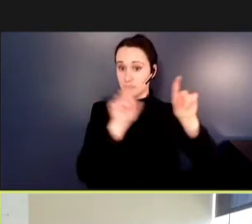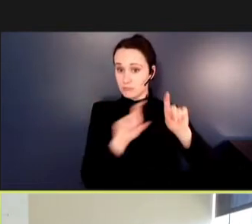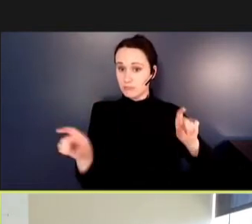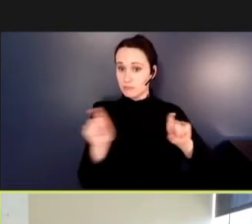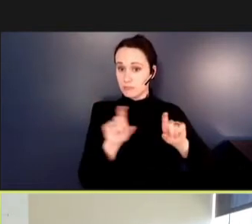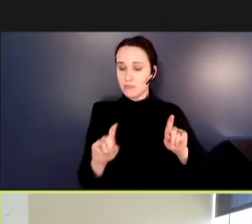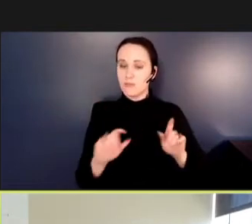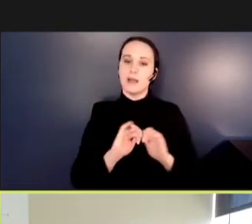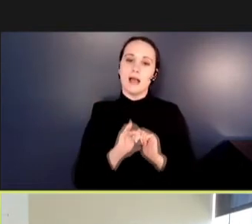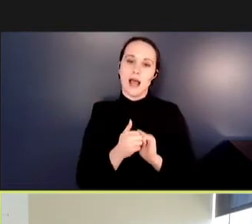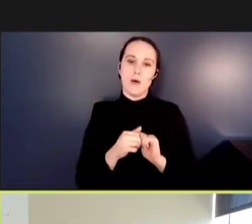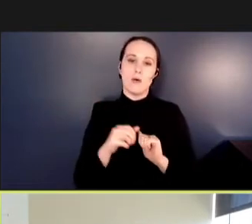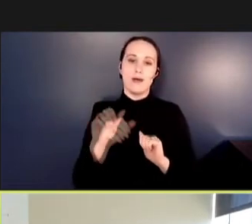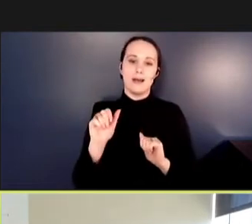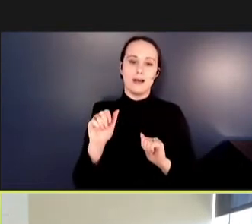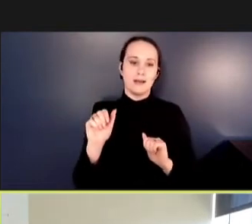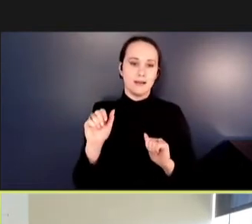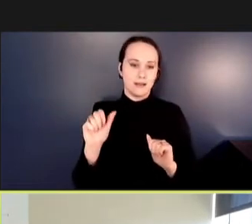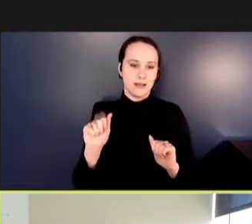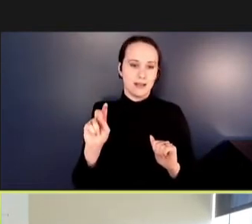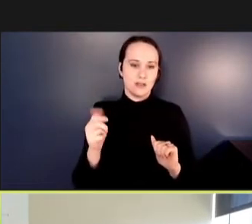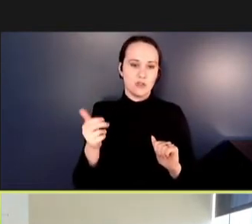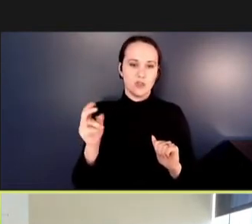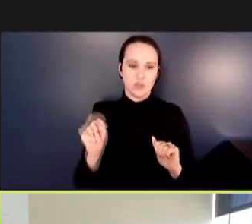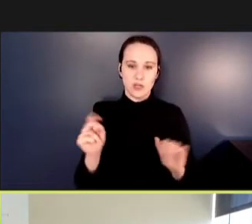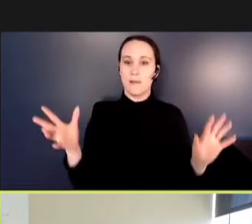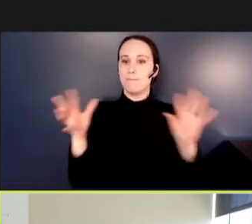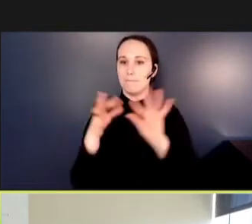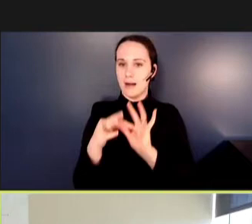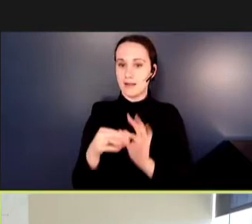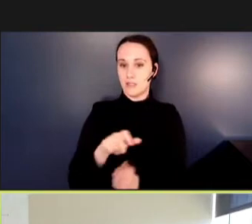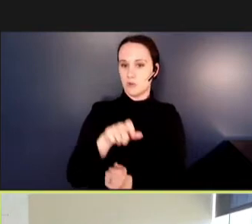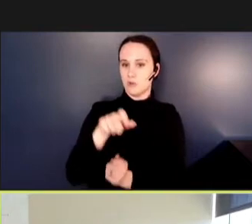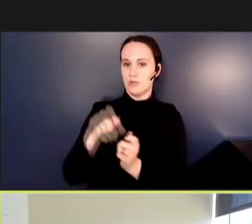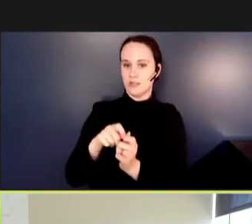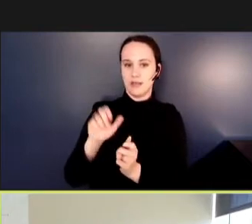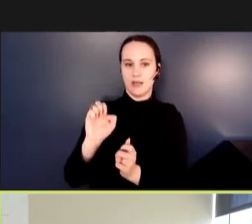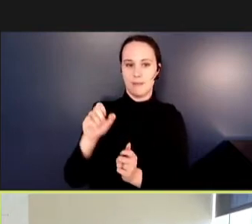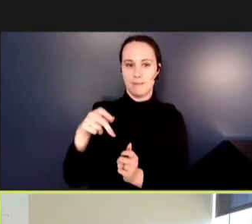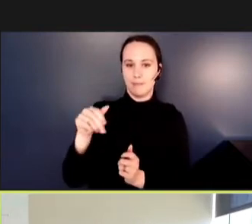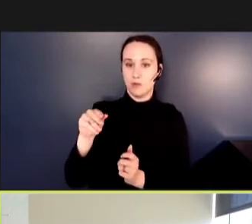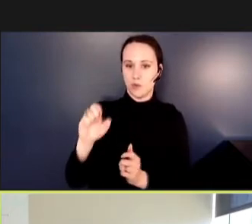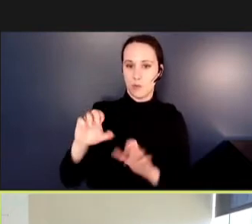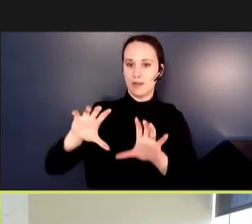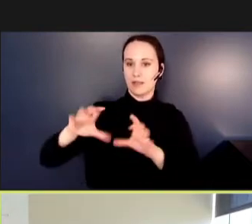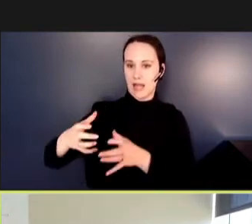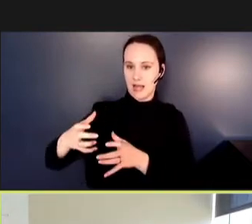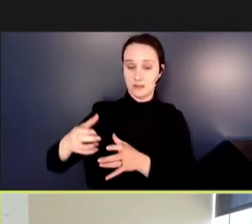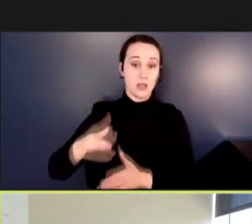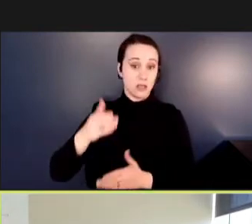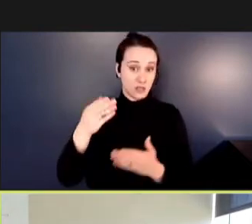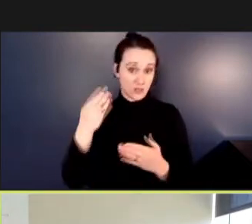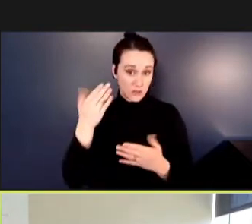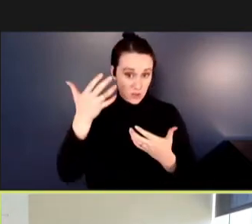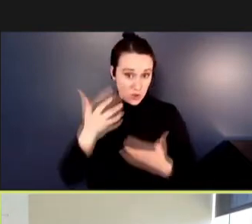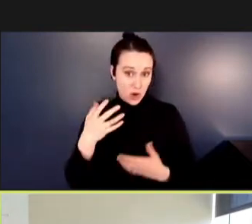epitope class. The heat map indicate the fold change in binding. The darker blue, the better.